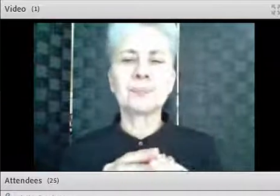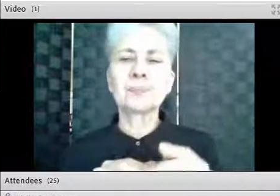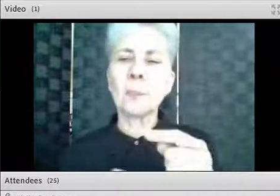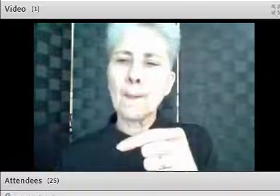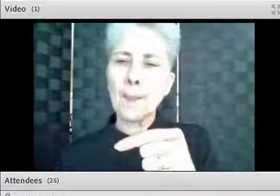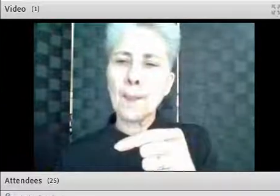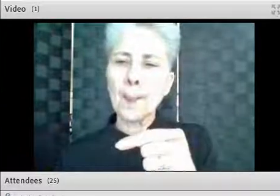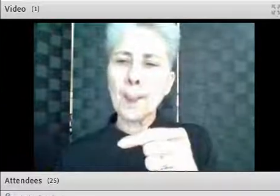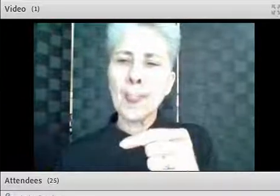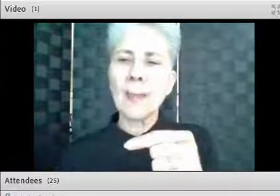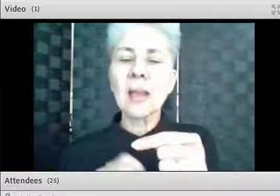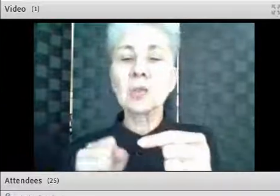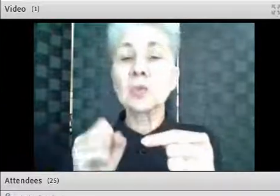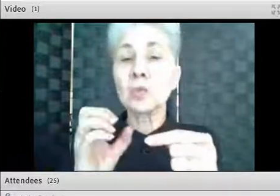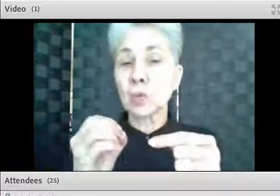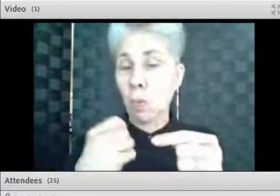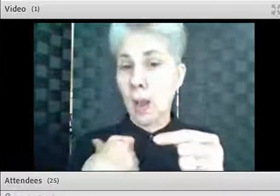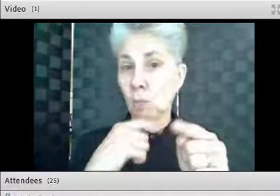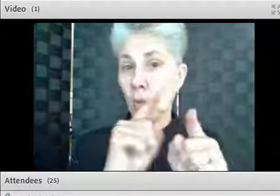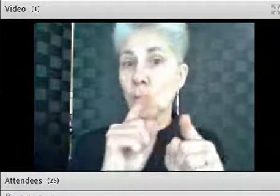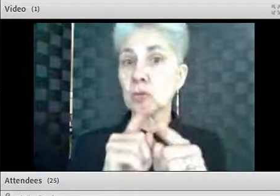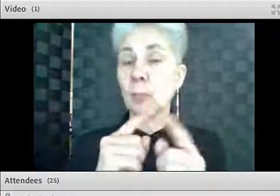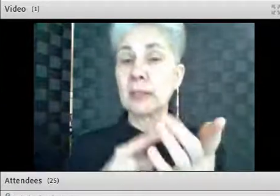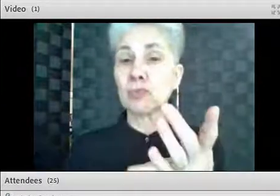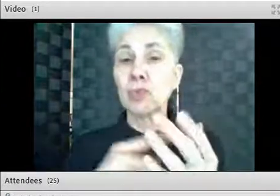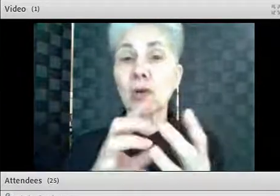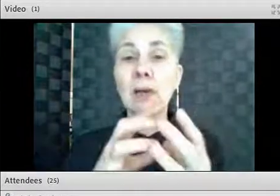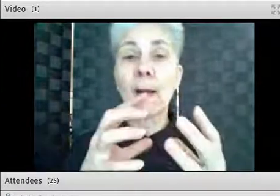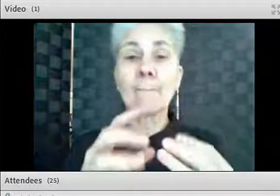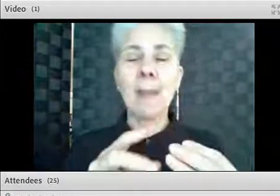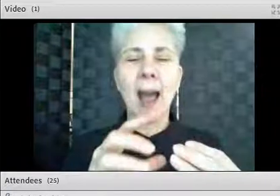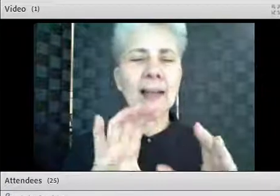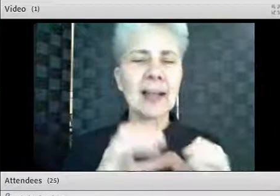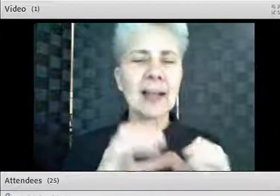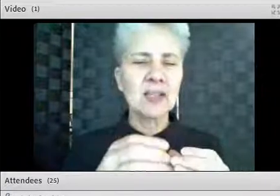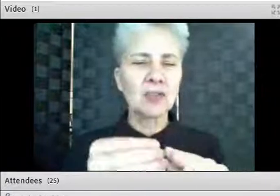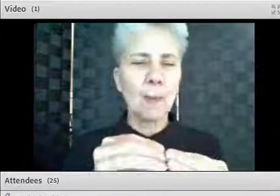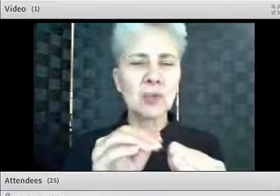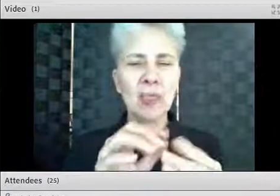So I'll also be talking a lot about classification numbers at the beginning, and then we'll kind of ease